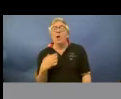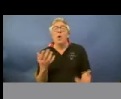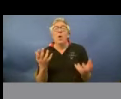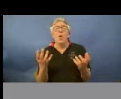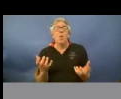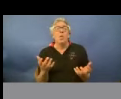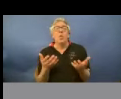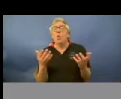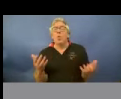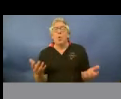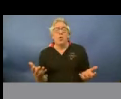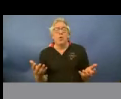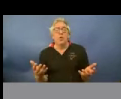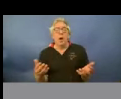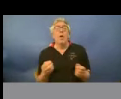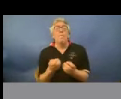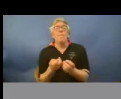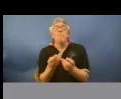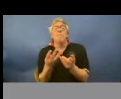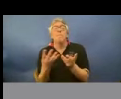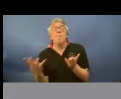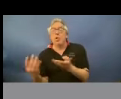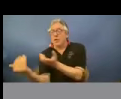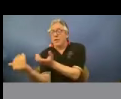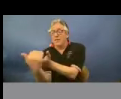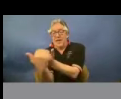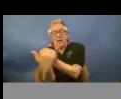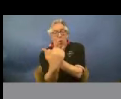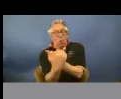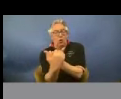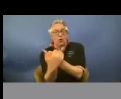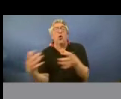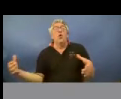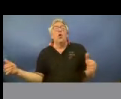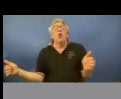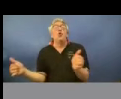that, as well the social protection systems, you can explore these and find the tools needed.